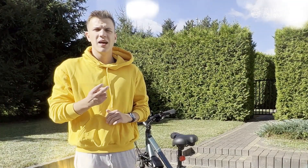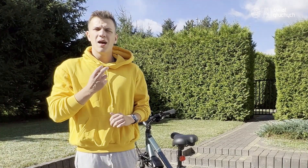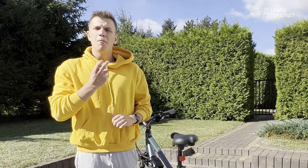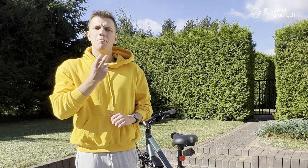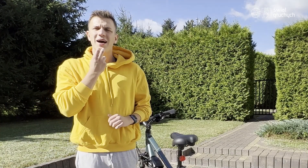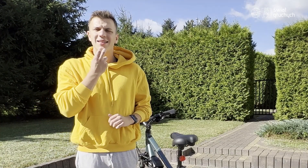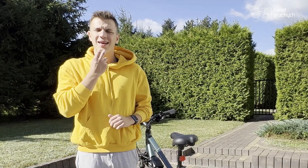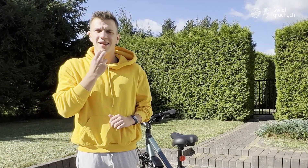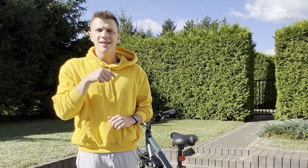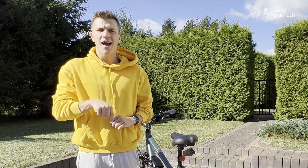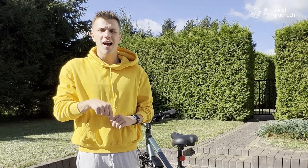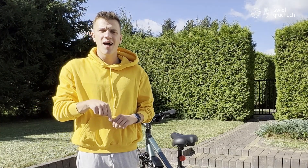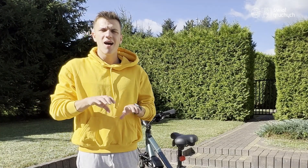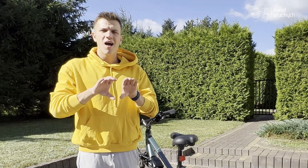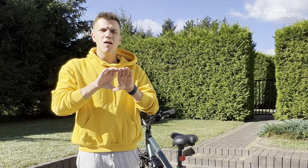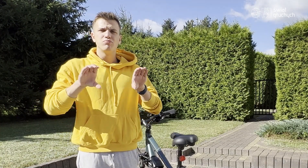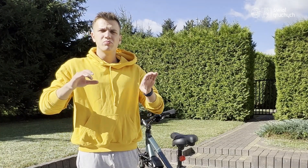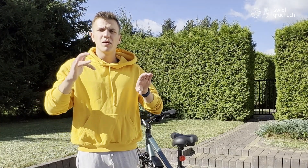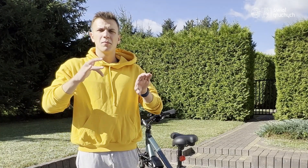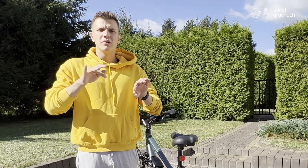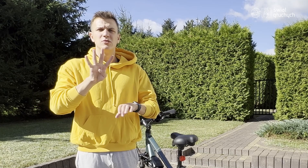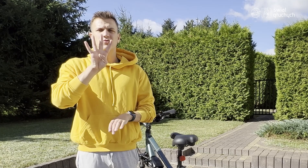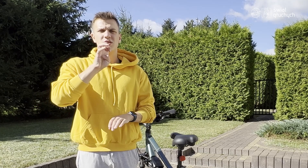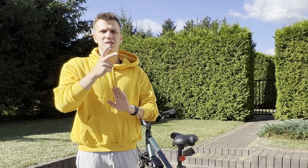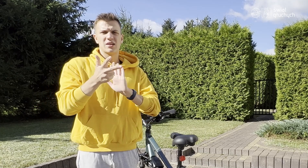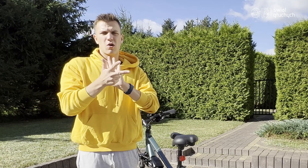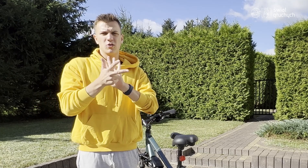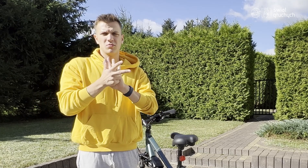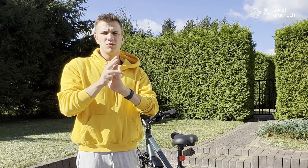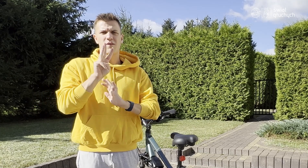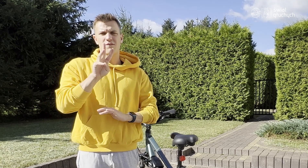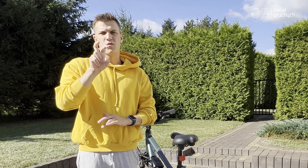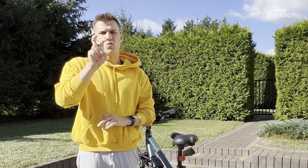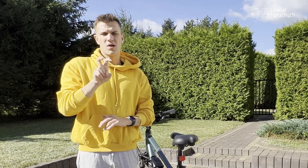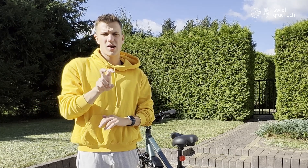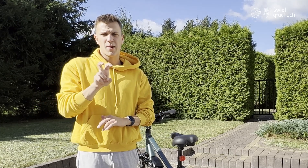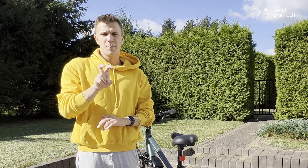The battery has a capacity of 418 Wh.